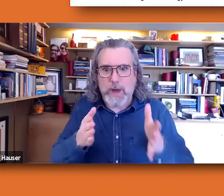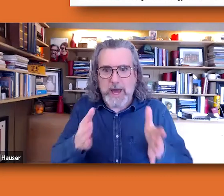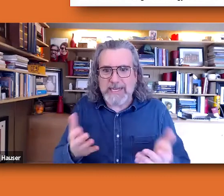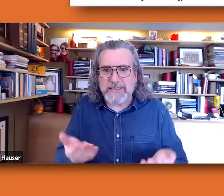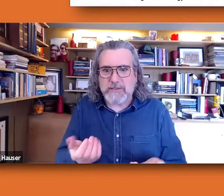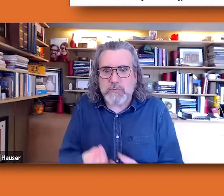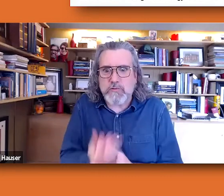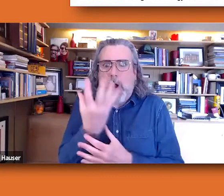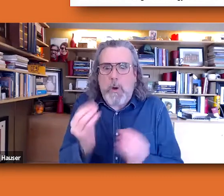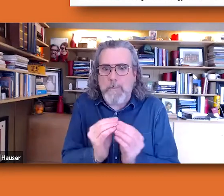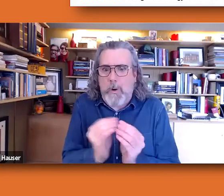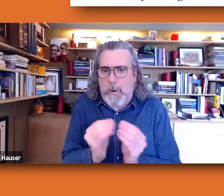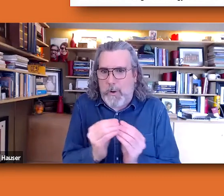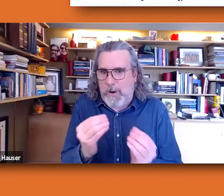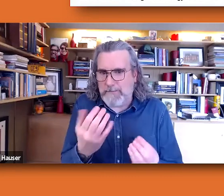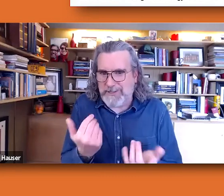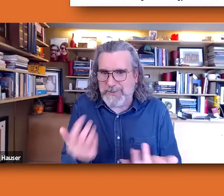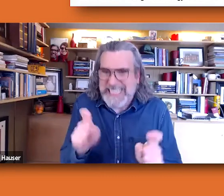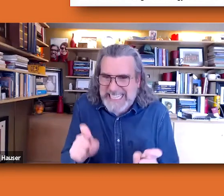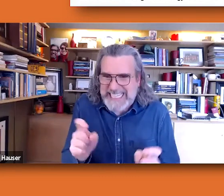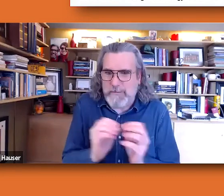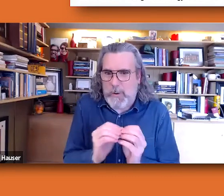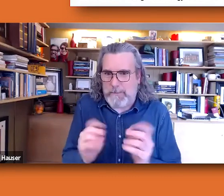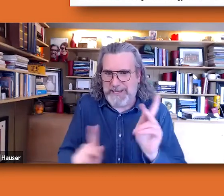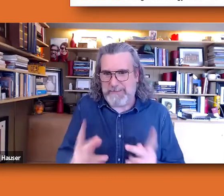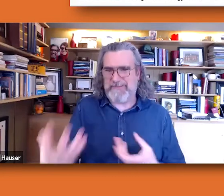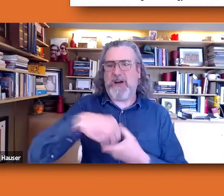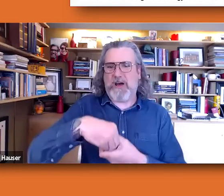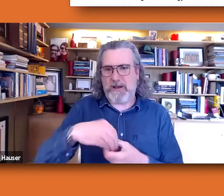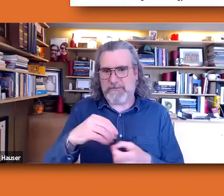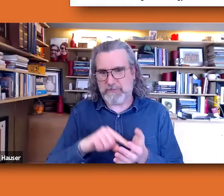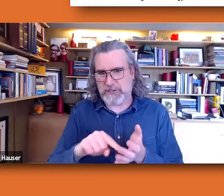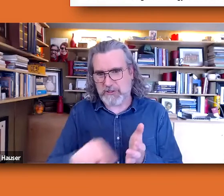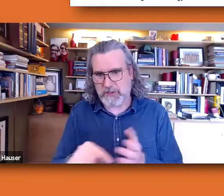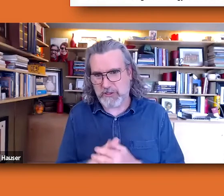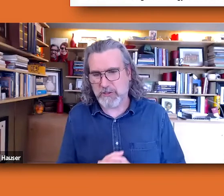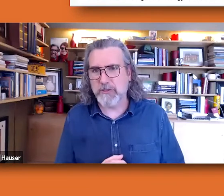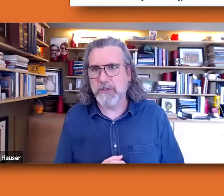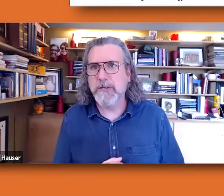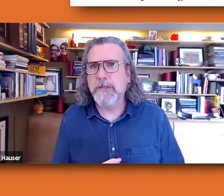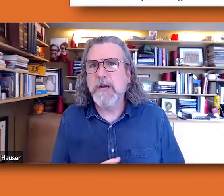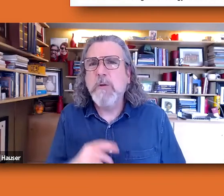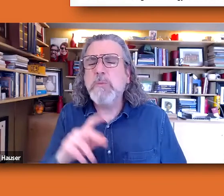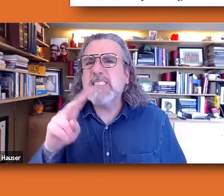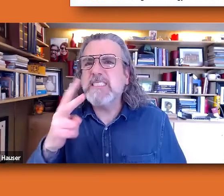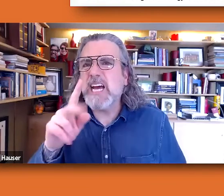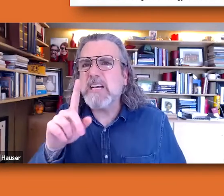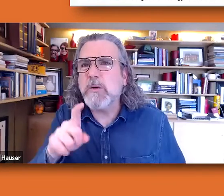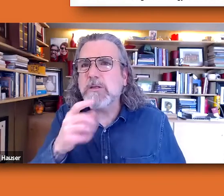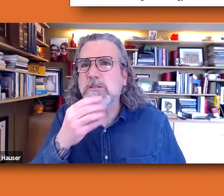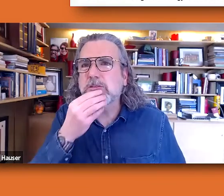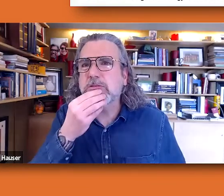There are so many ideas and not enough qualified researchers to make it all happen. And so, I guess what we really need is